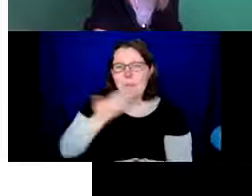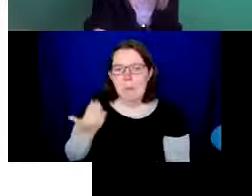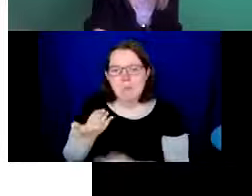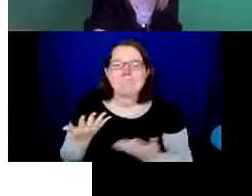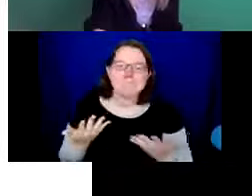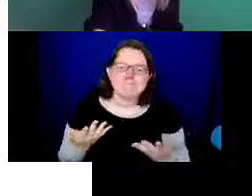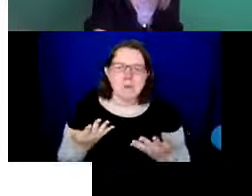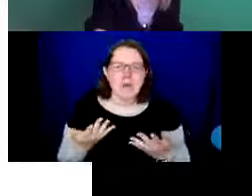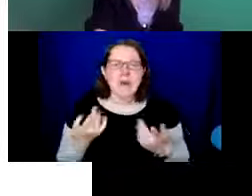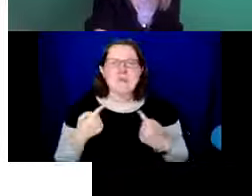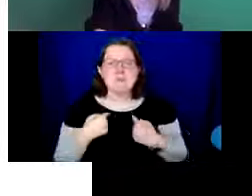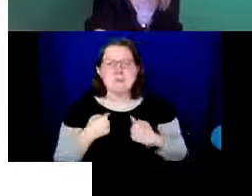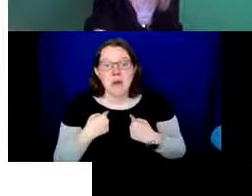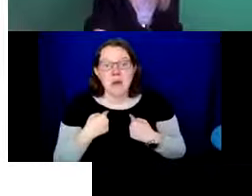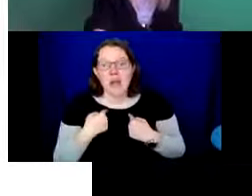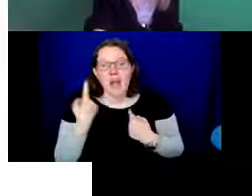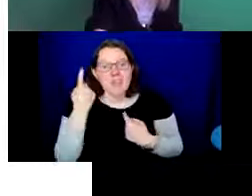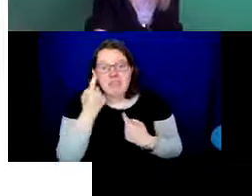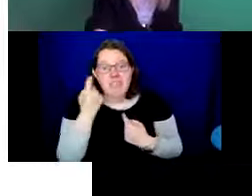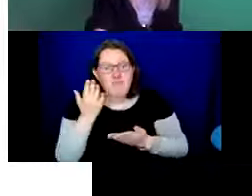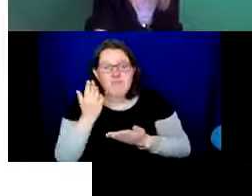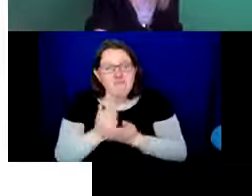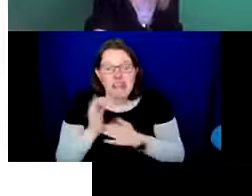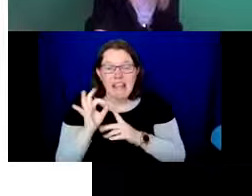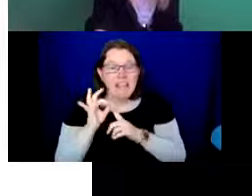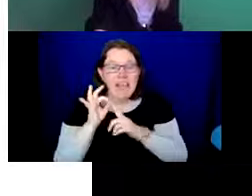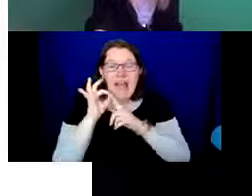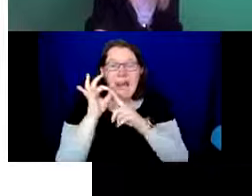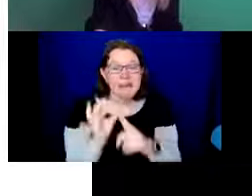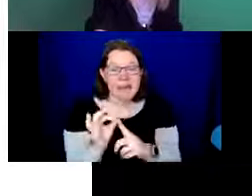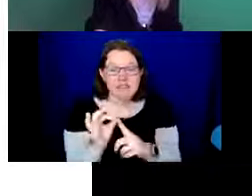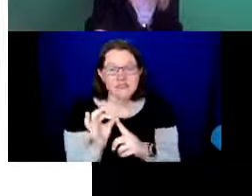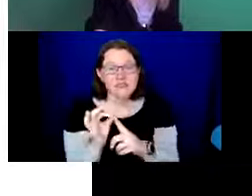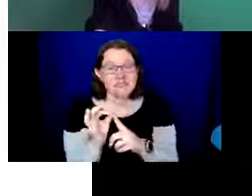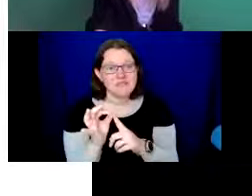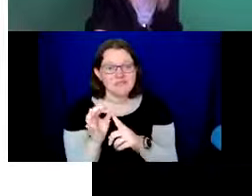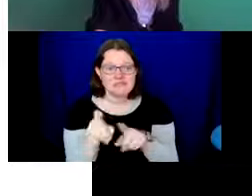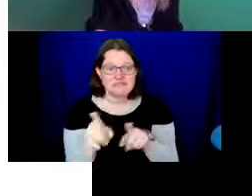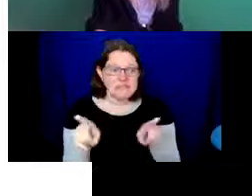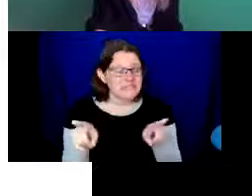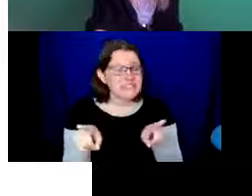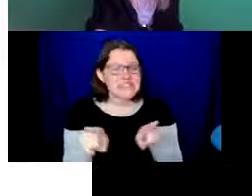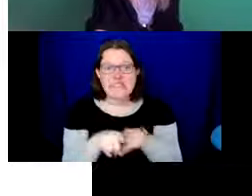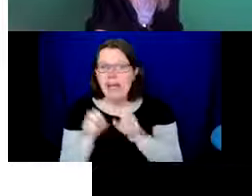go through the very simple application um the same way as if yours was going to be within the gallery